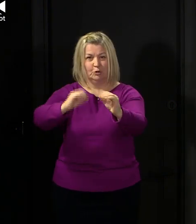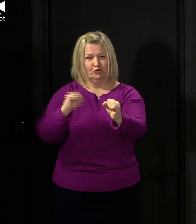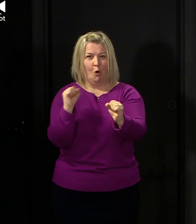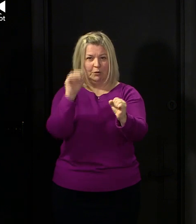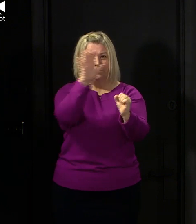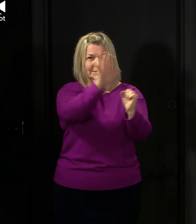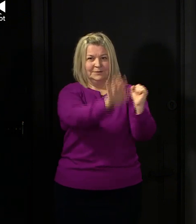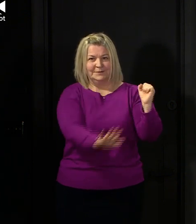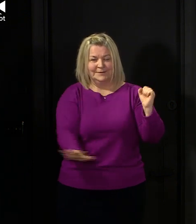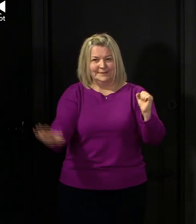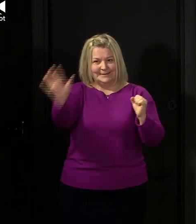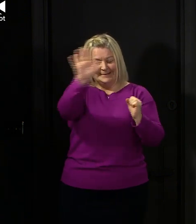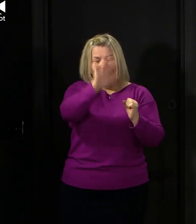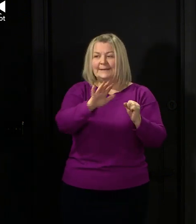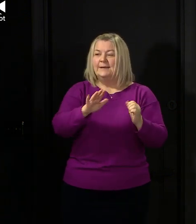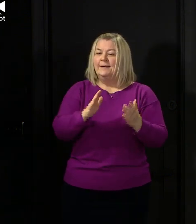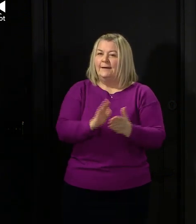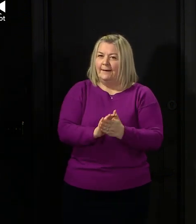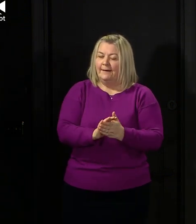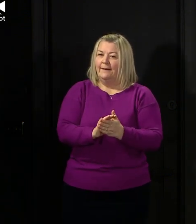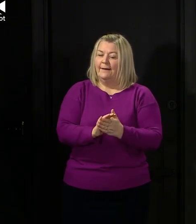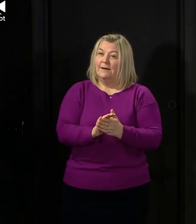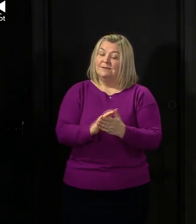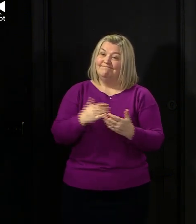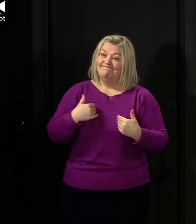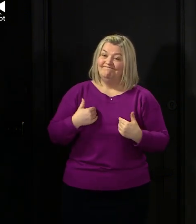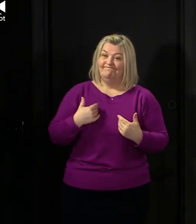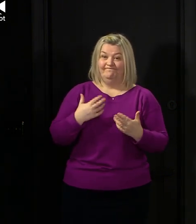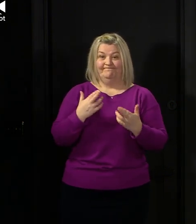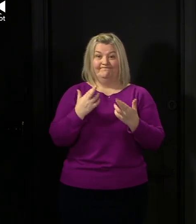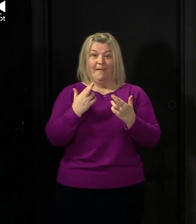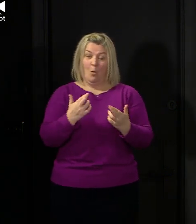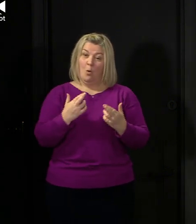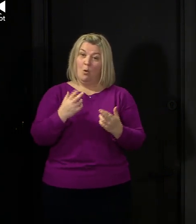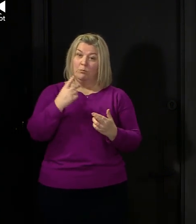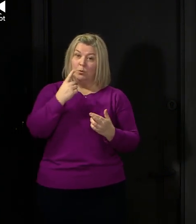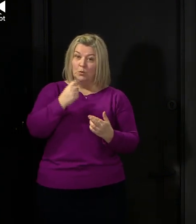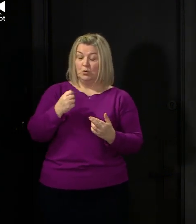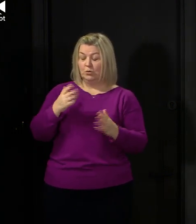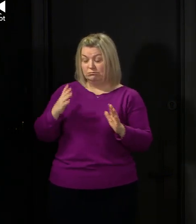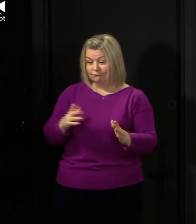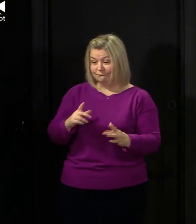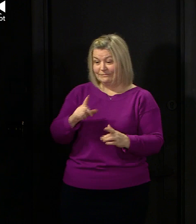been candid, I hoped that I could continue to have the advice of the Chief Medical Officer.